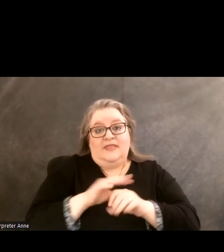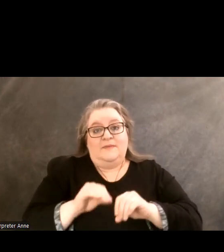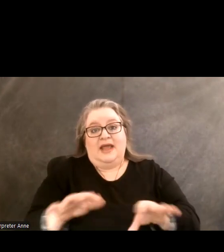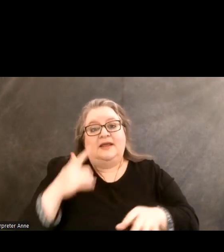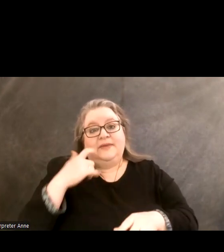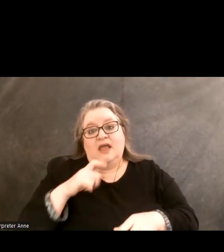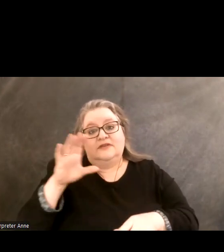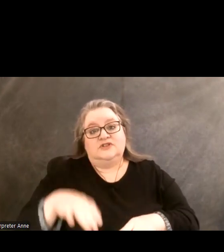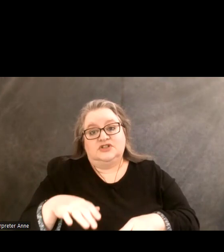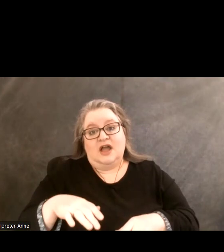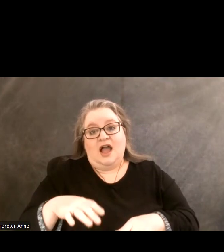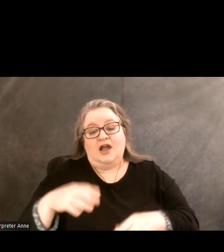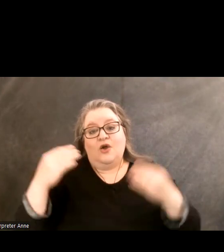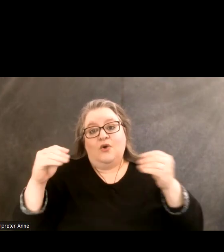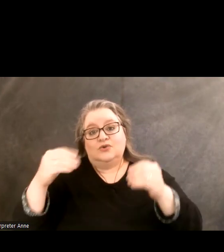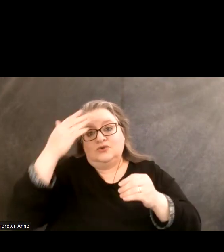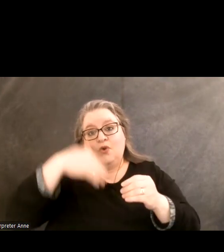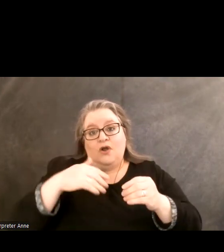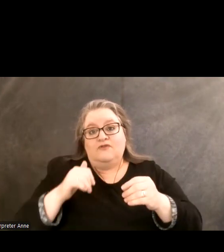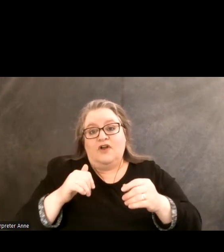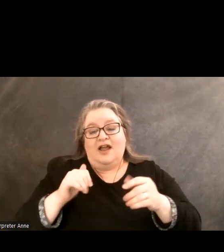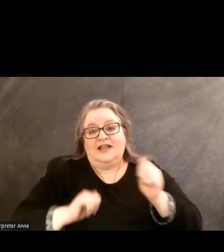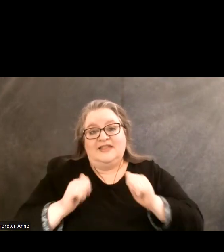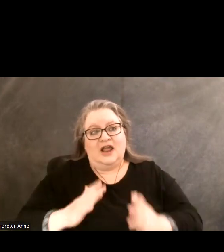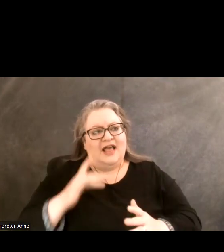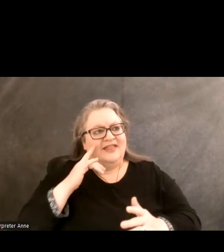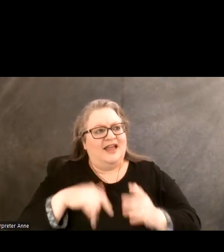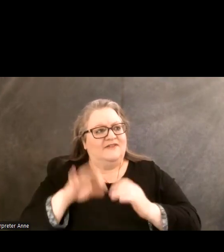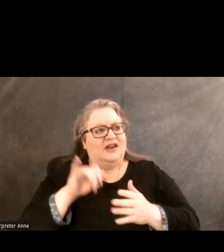storefront theaters, I think I found out that maybe a third of